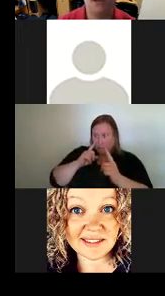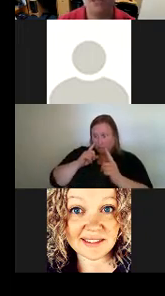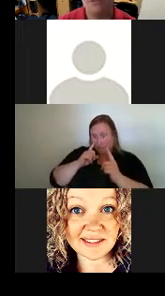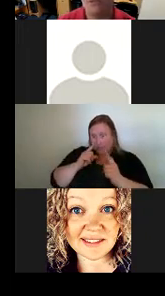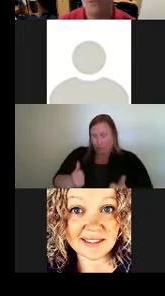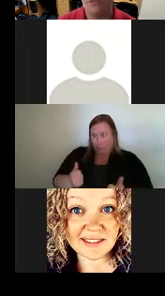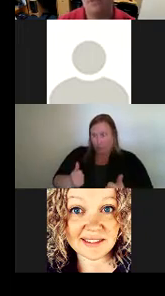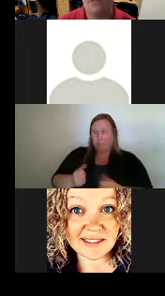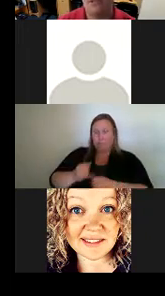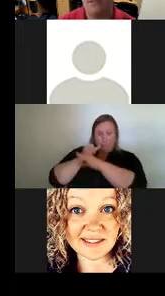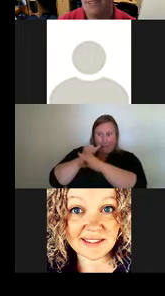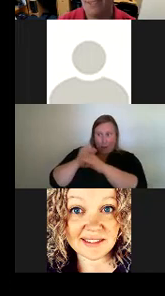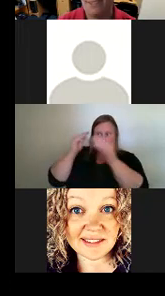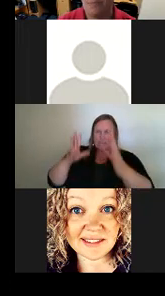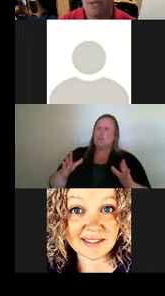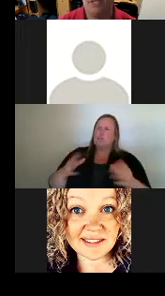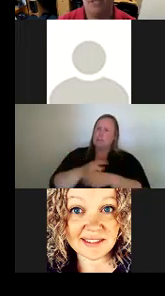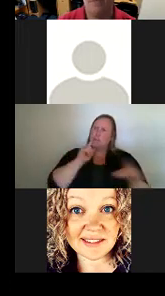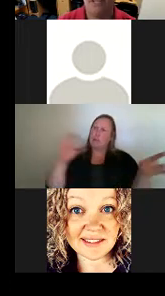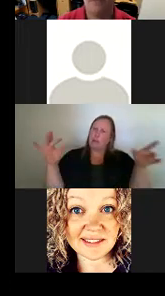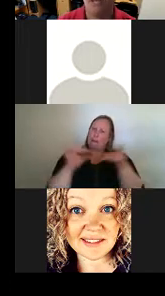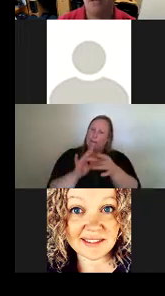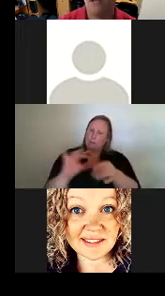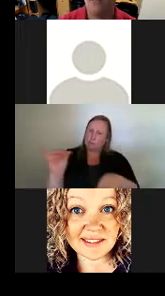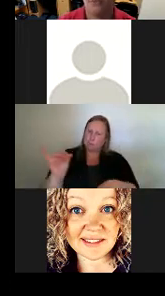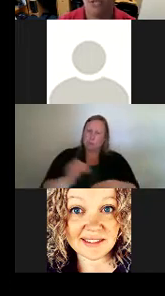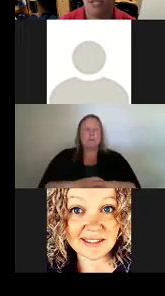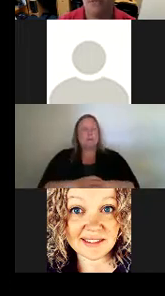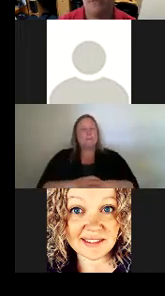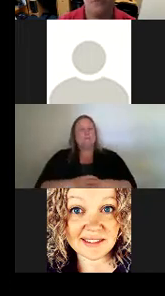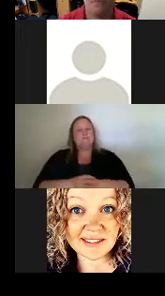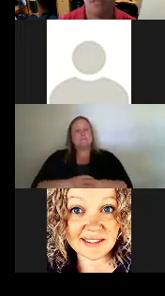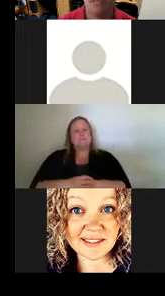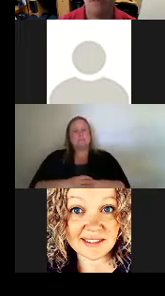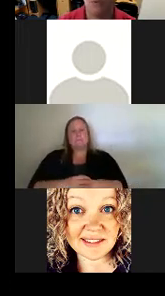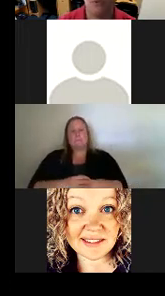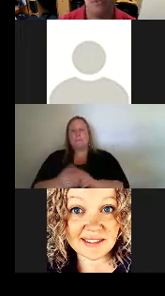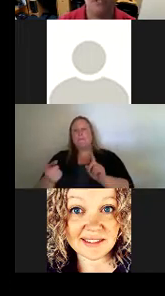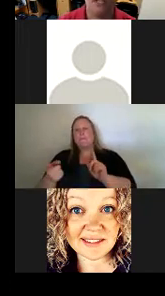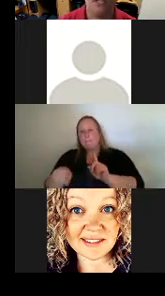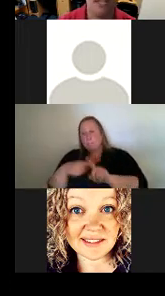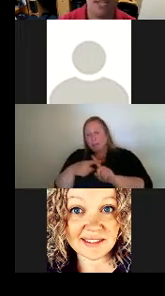THE OTHER ADVANTAGE IS IT PROVIDES REPETITIVE OPPORTUNITIES TO REVIEW SPELLINGS OF WORDS, NAMES AND